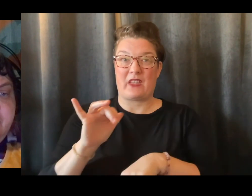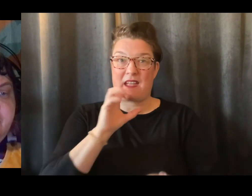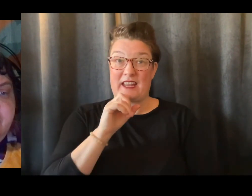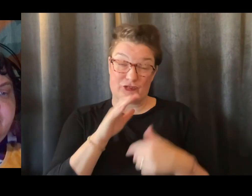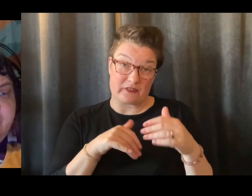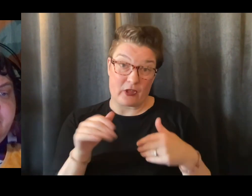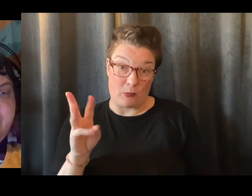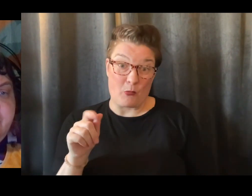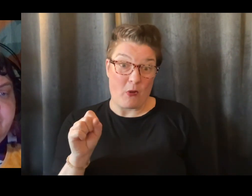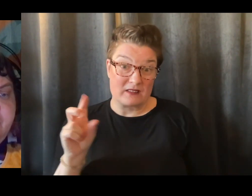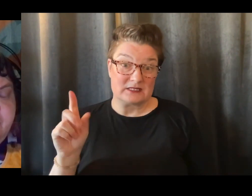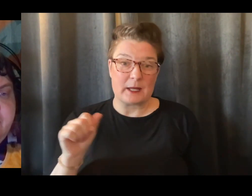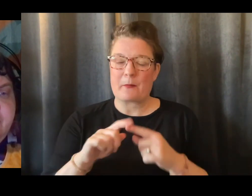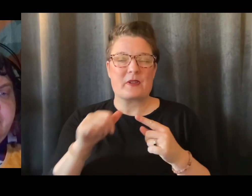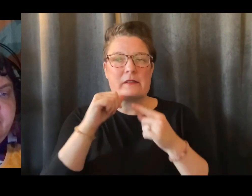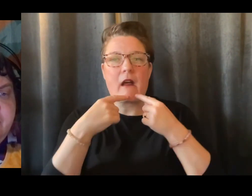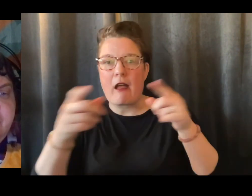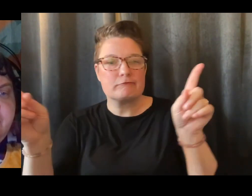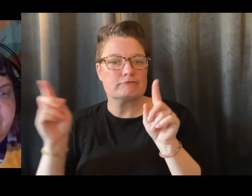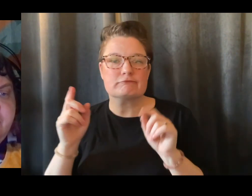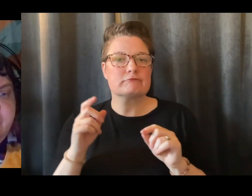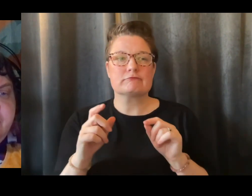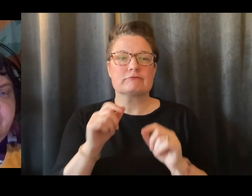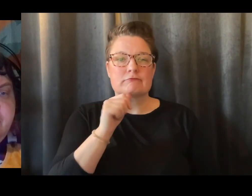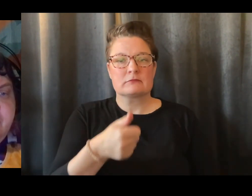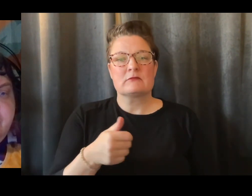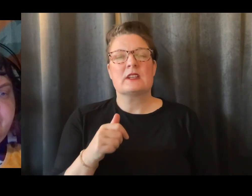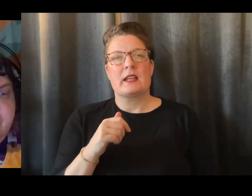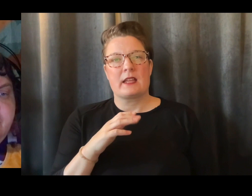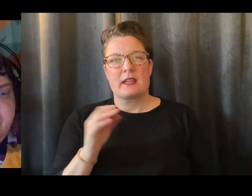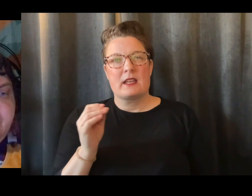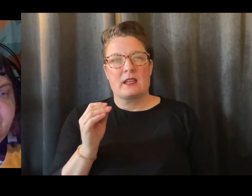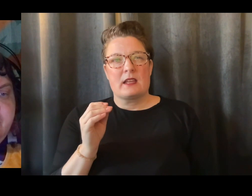And I think that, um, there was a way that it was a group like pulling in